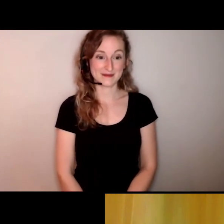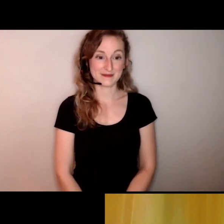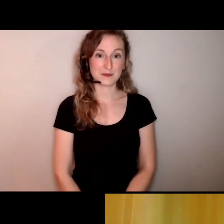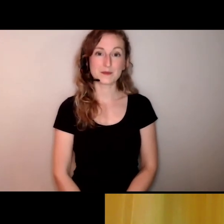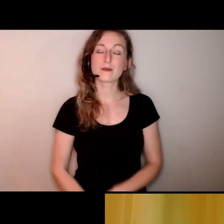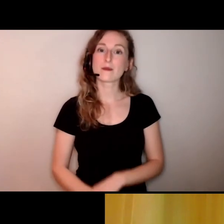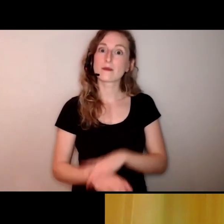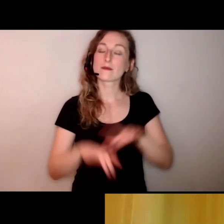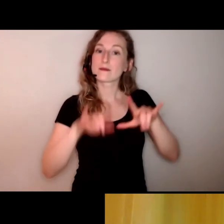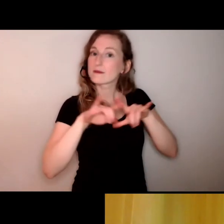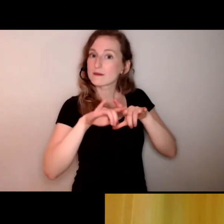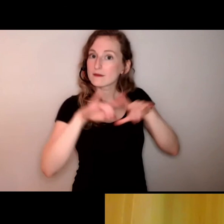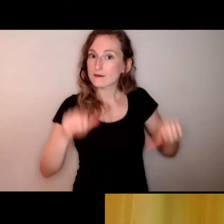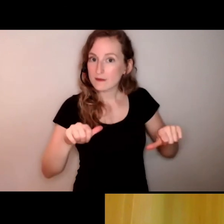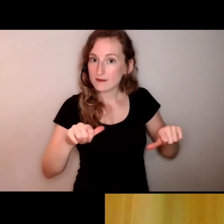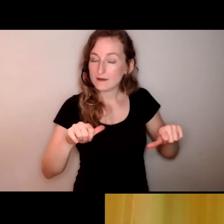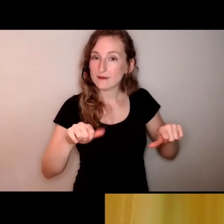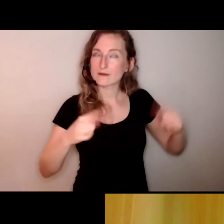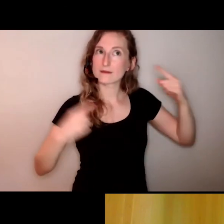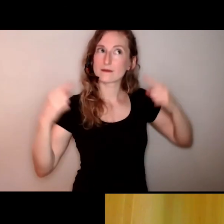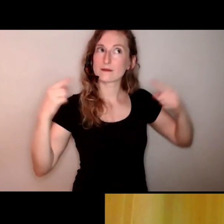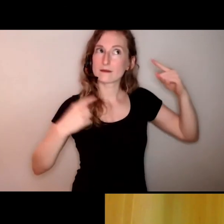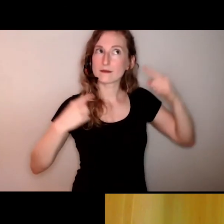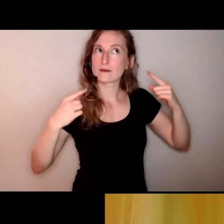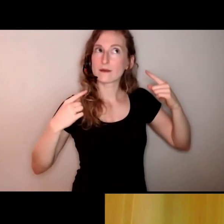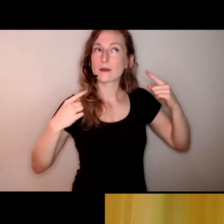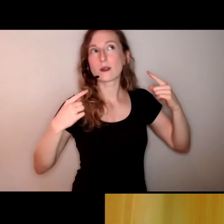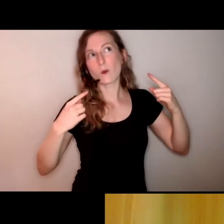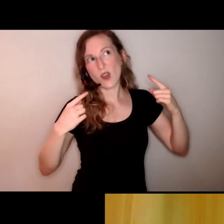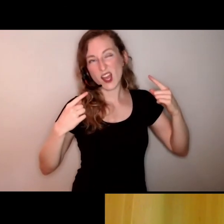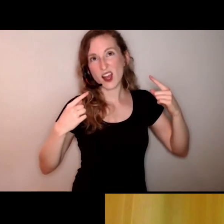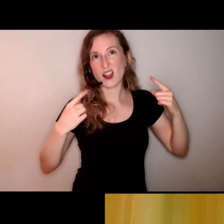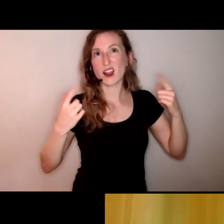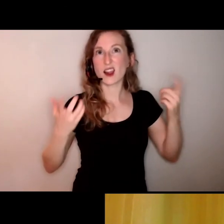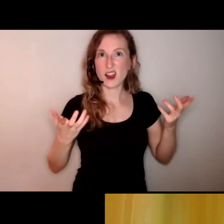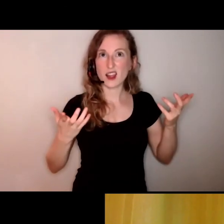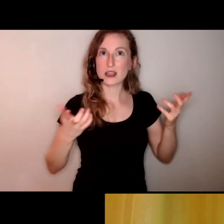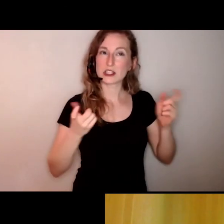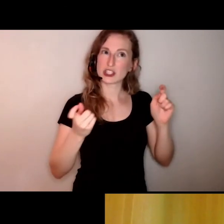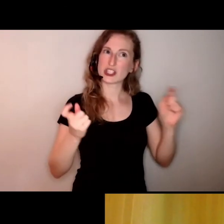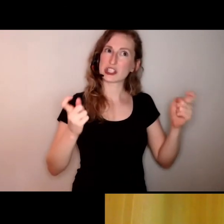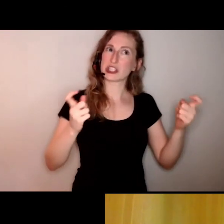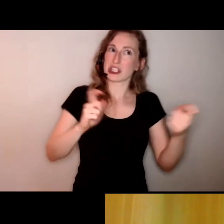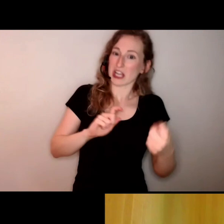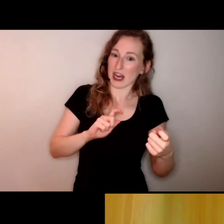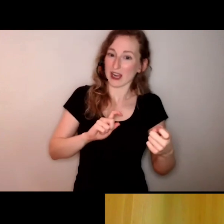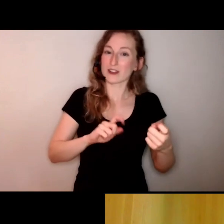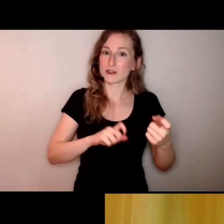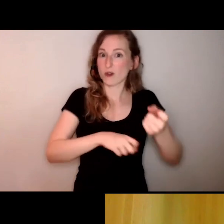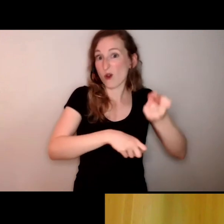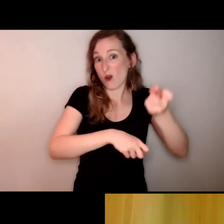also about how good things can come from hard changes.